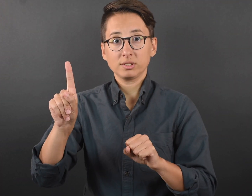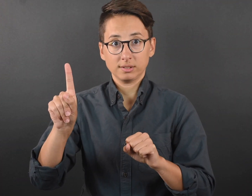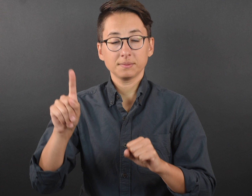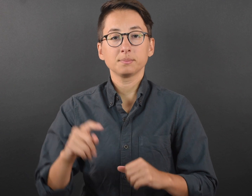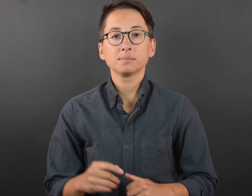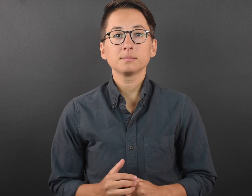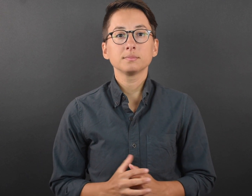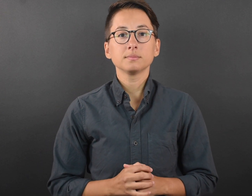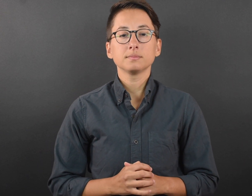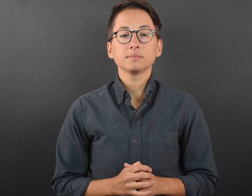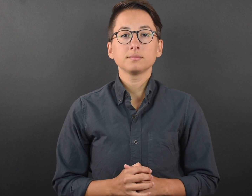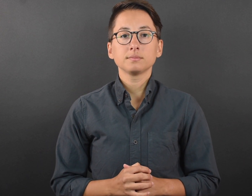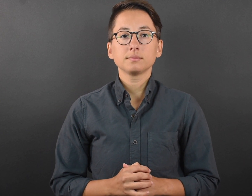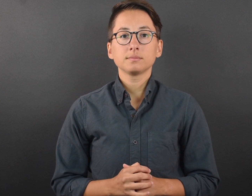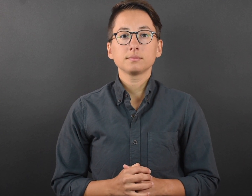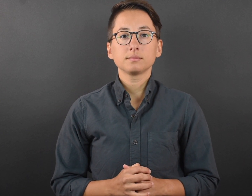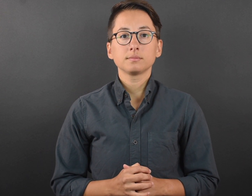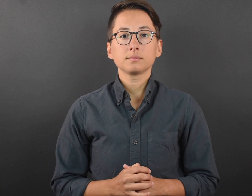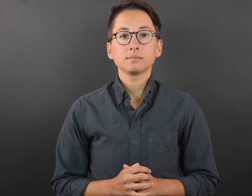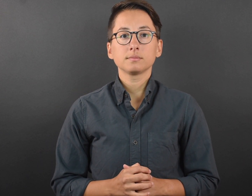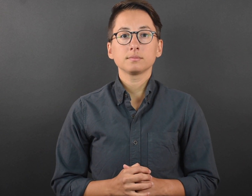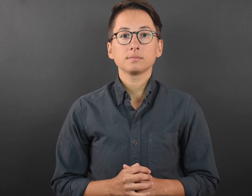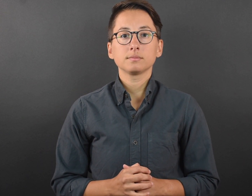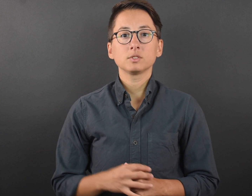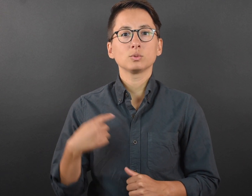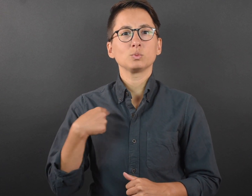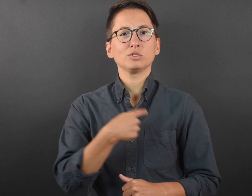Variants